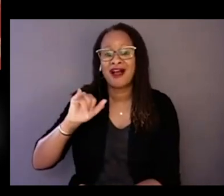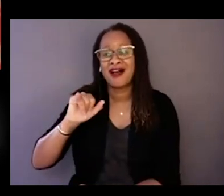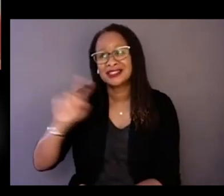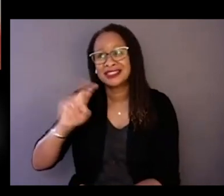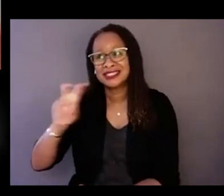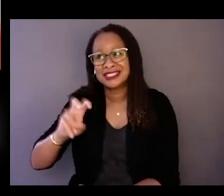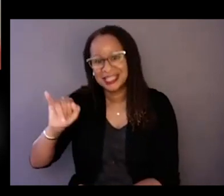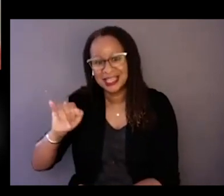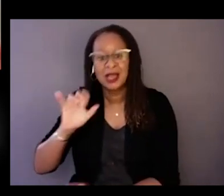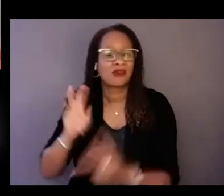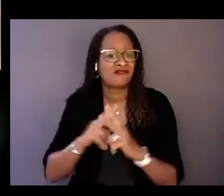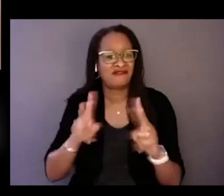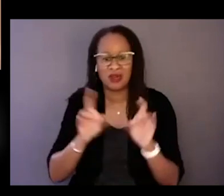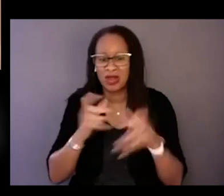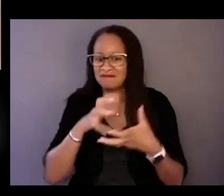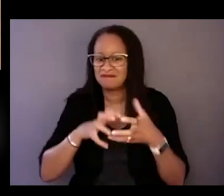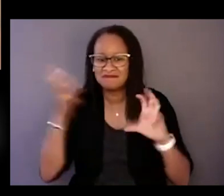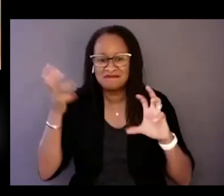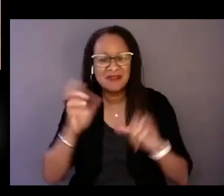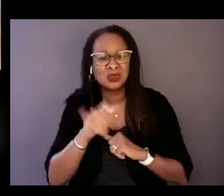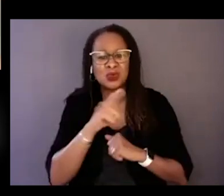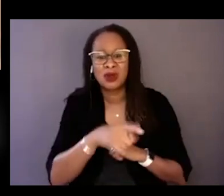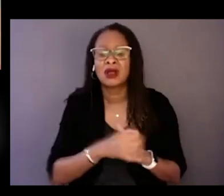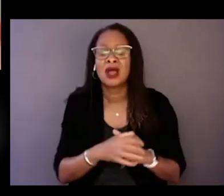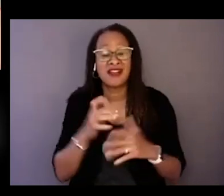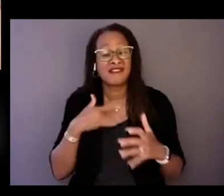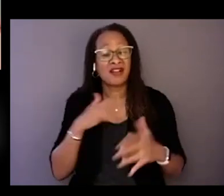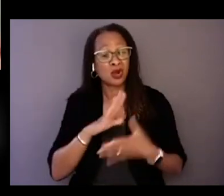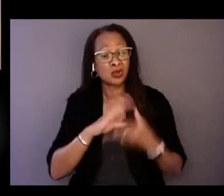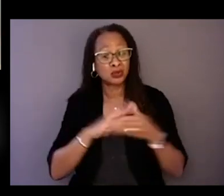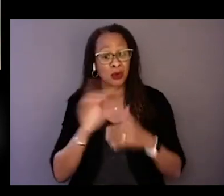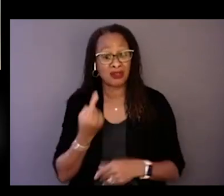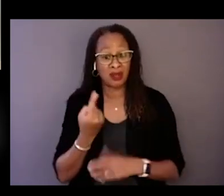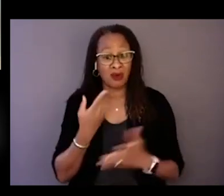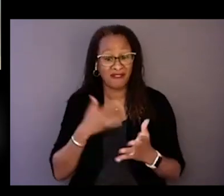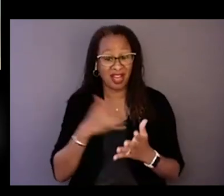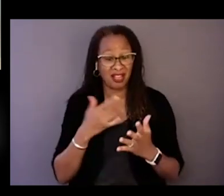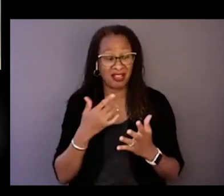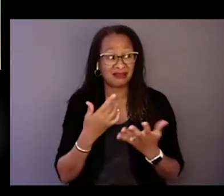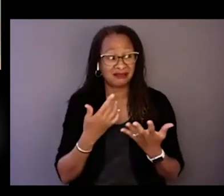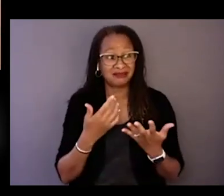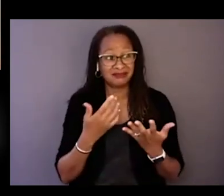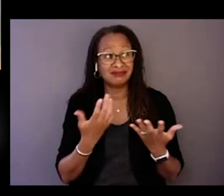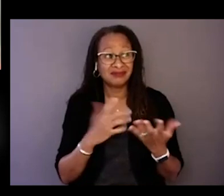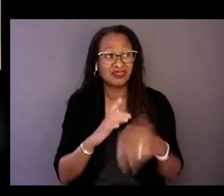And so it felt like her story alone, just following that arc would be really fascinating